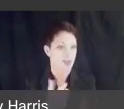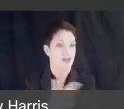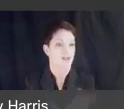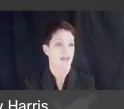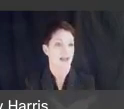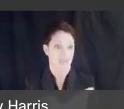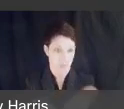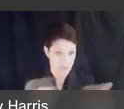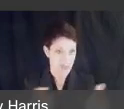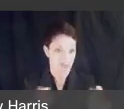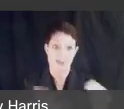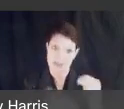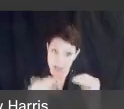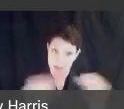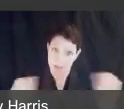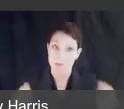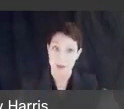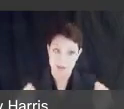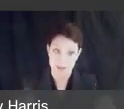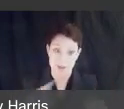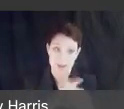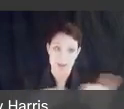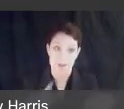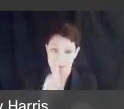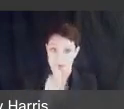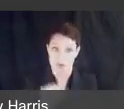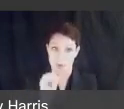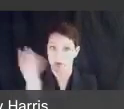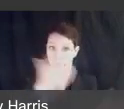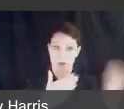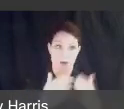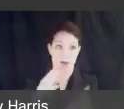as possible and make sure that we don't leave anyone in our community behind in this effort.